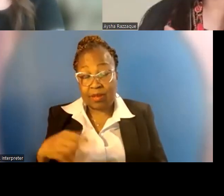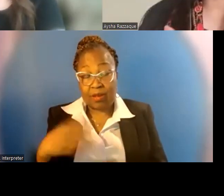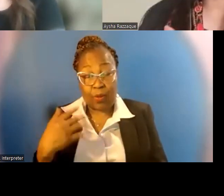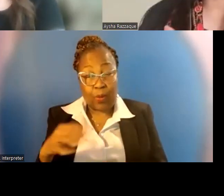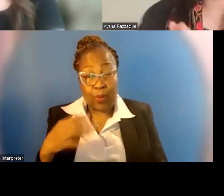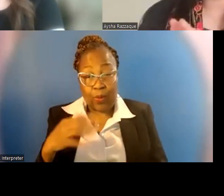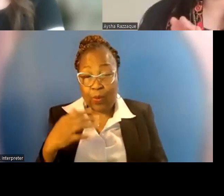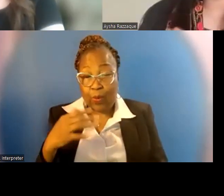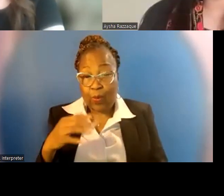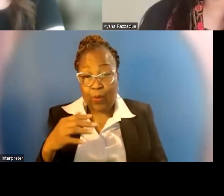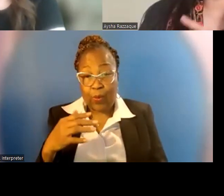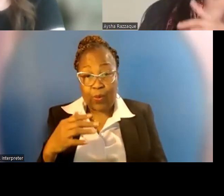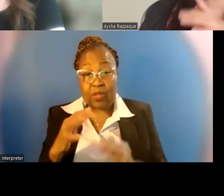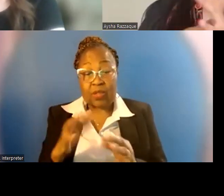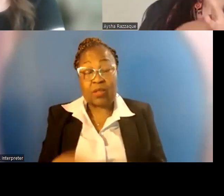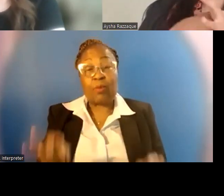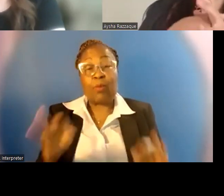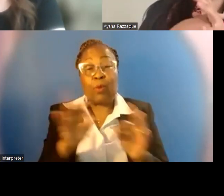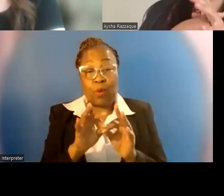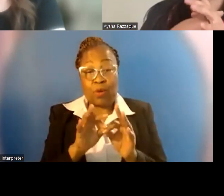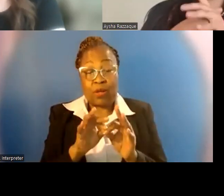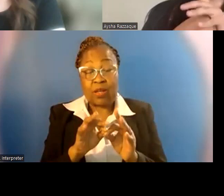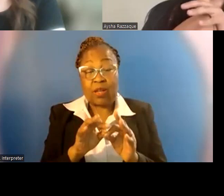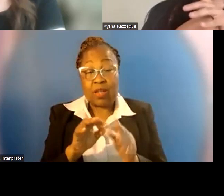At the U of M we believe